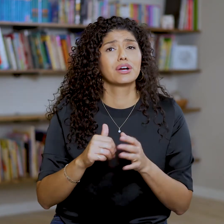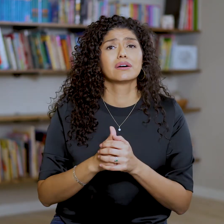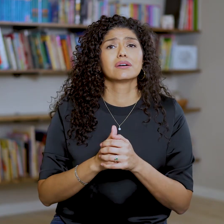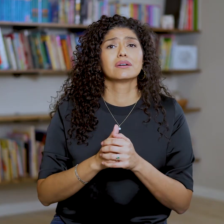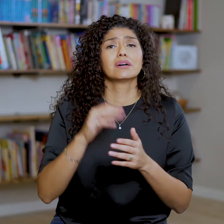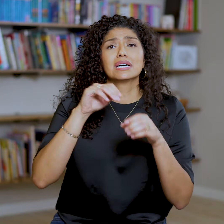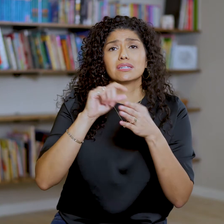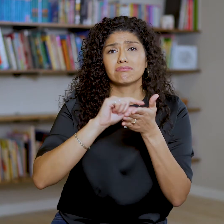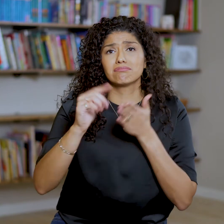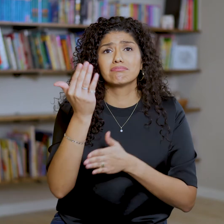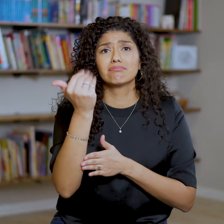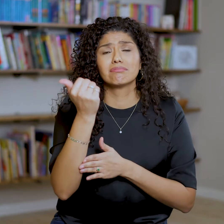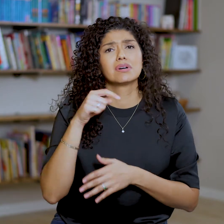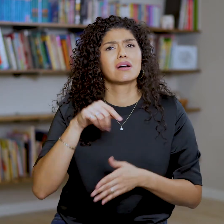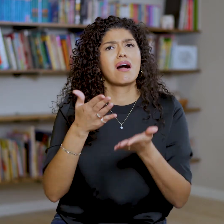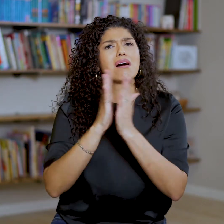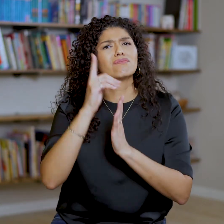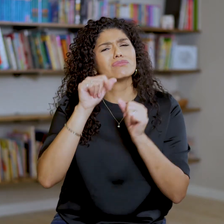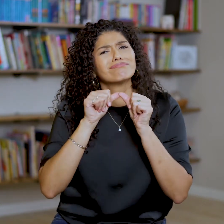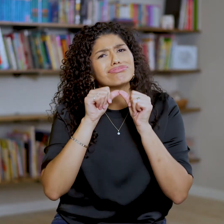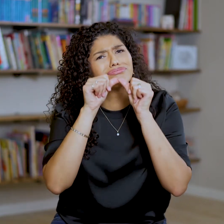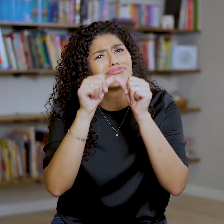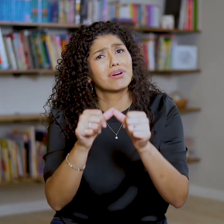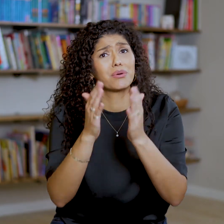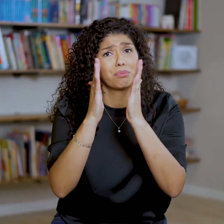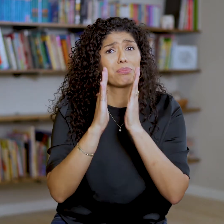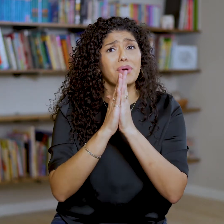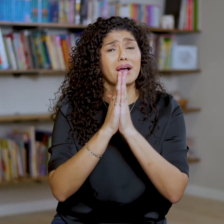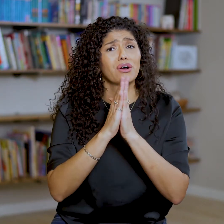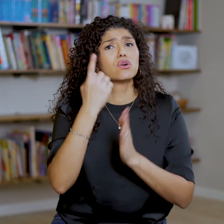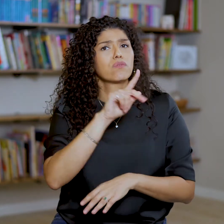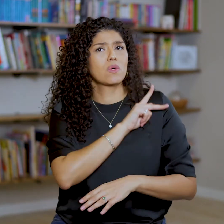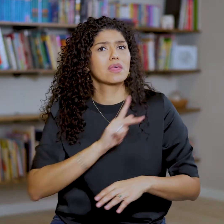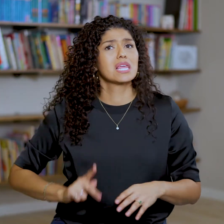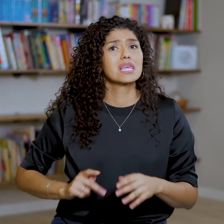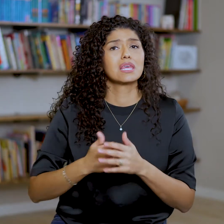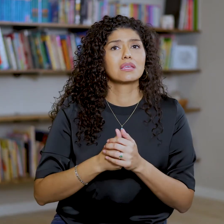In verse 15, he asks for round-the-clock prayers for the king.